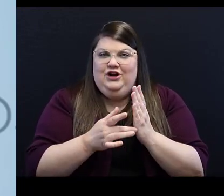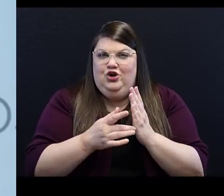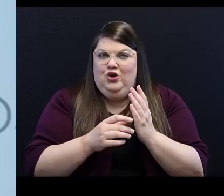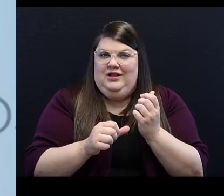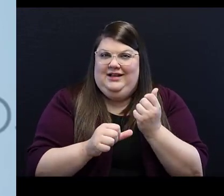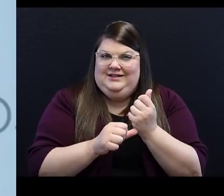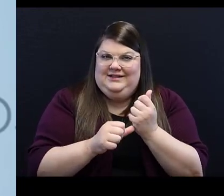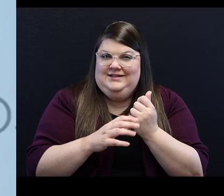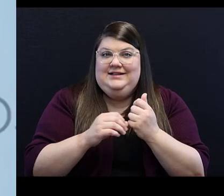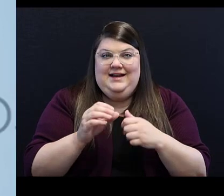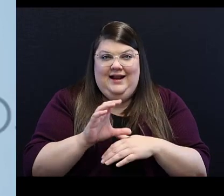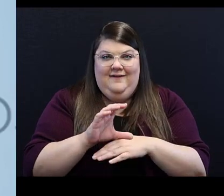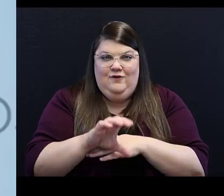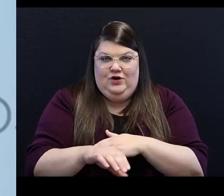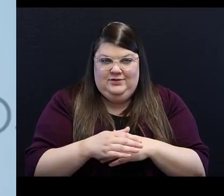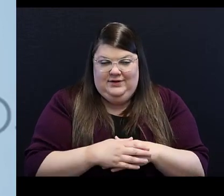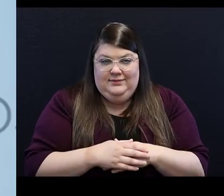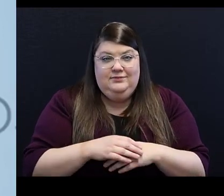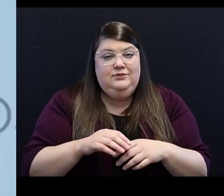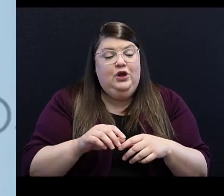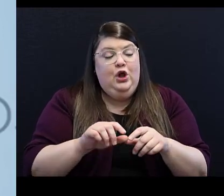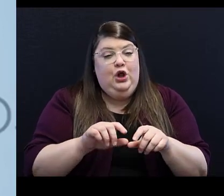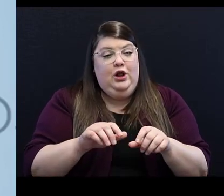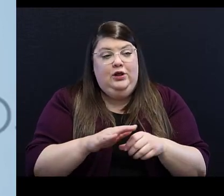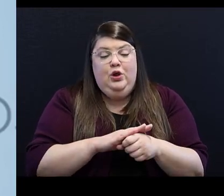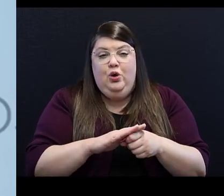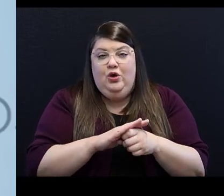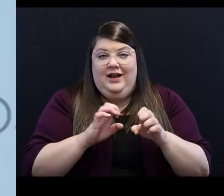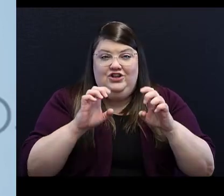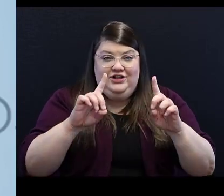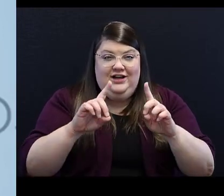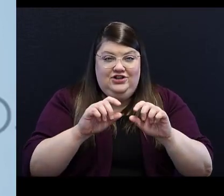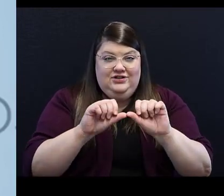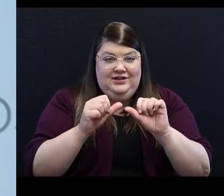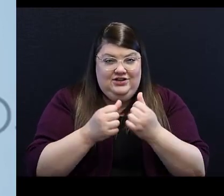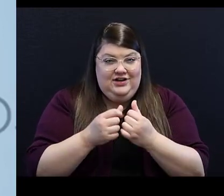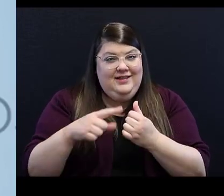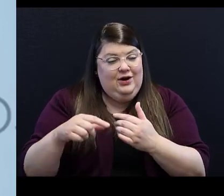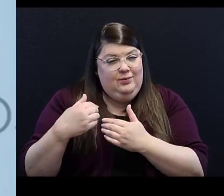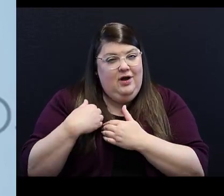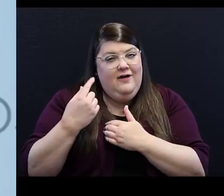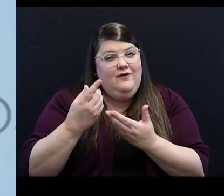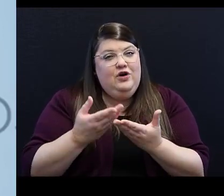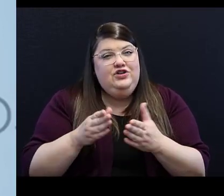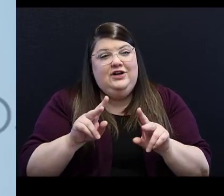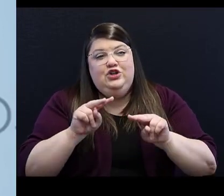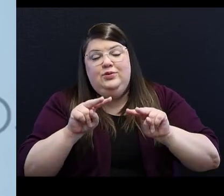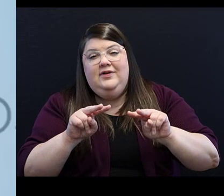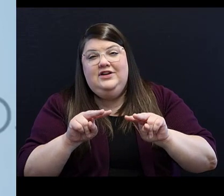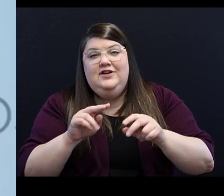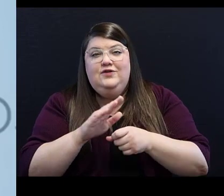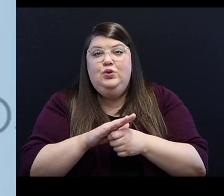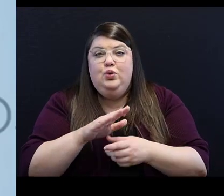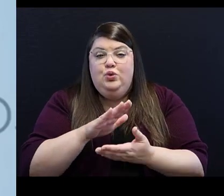Local Education Agencies, in turn, are responsible for the general supervision of schools within their jurisdictions.